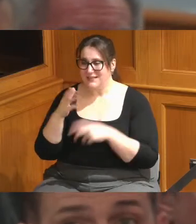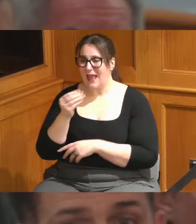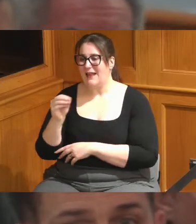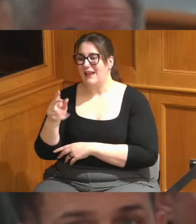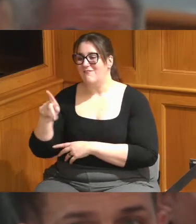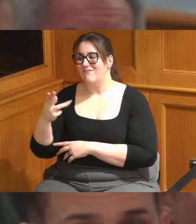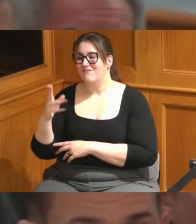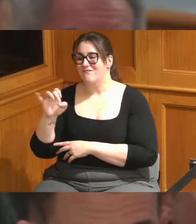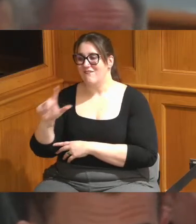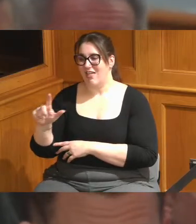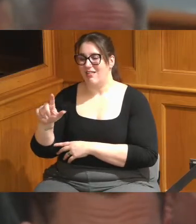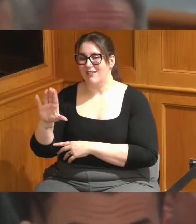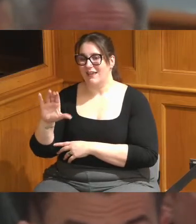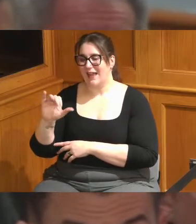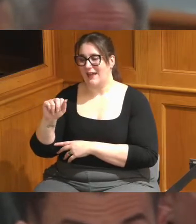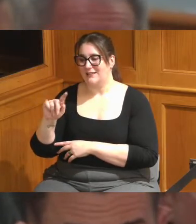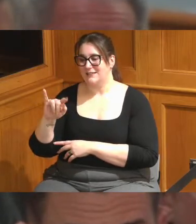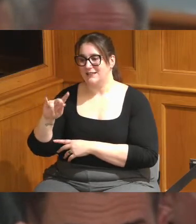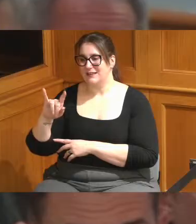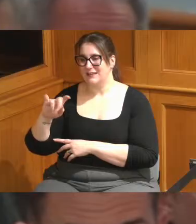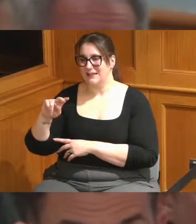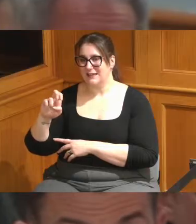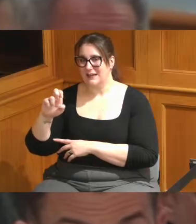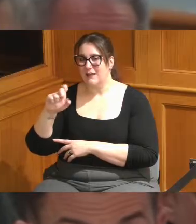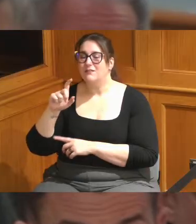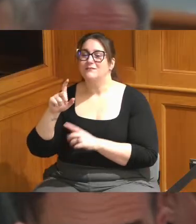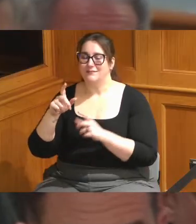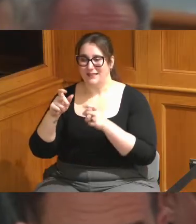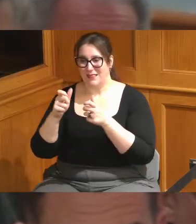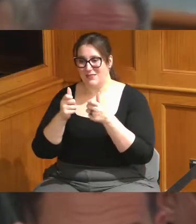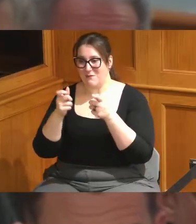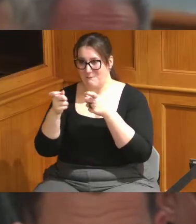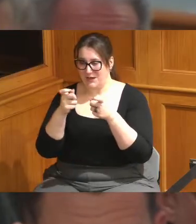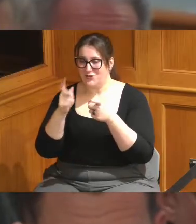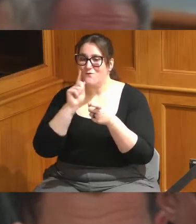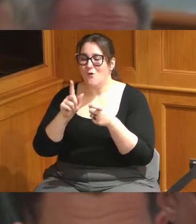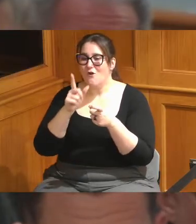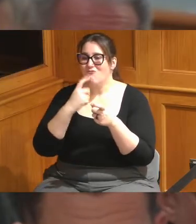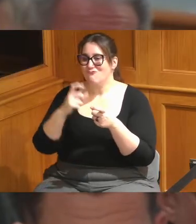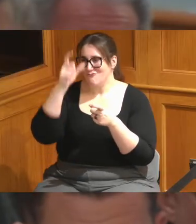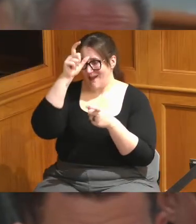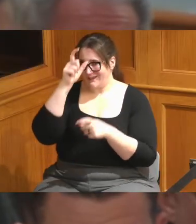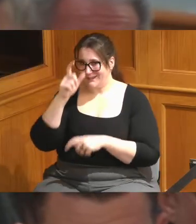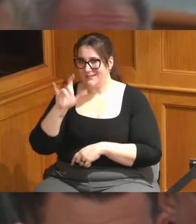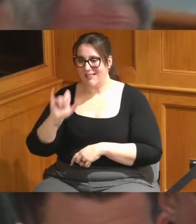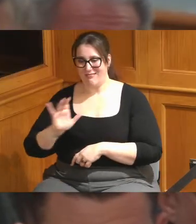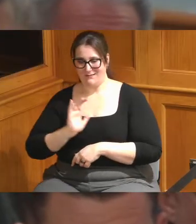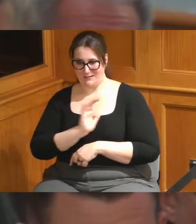President and CEO of the Reds. That is our steering committee. the the steering committee